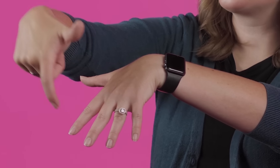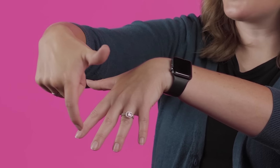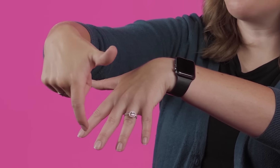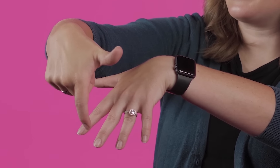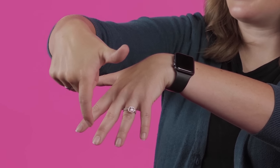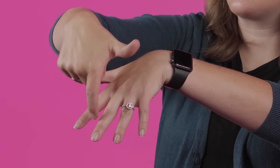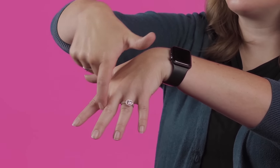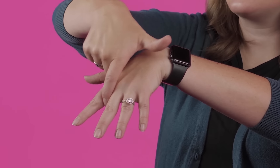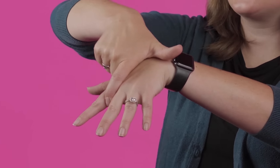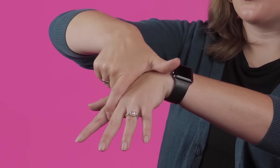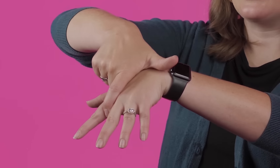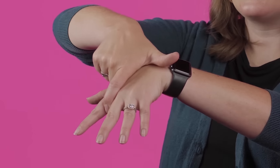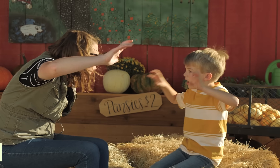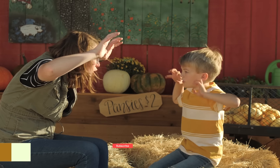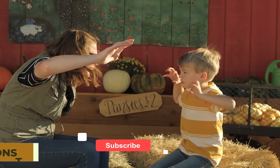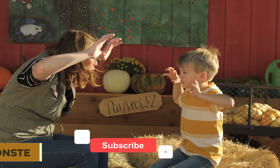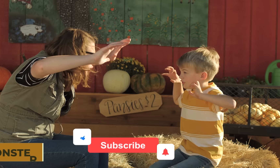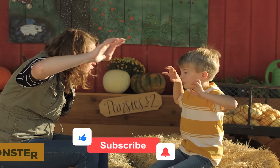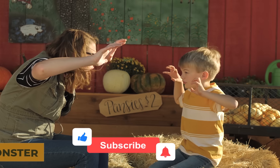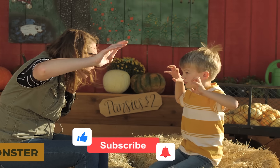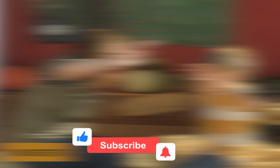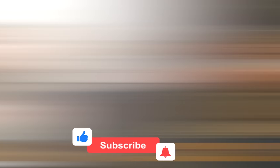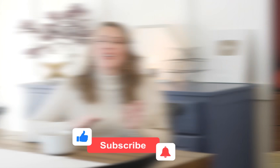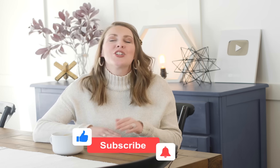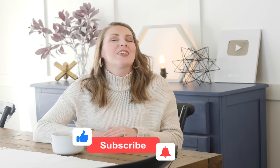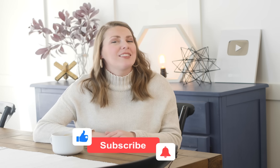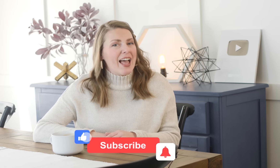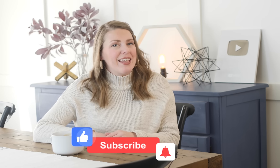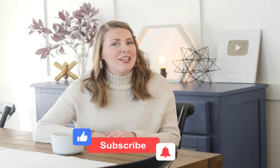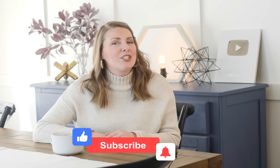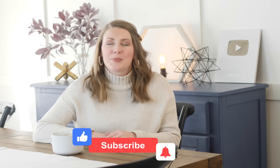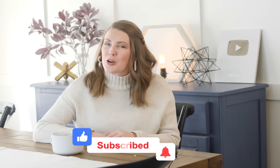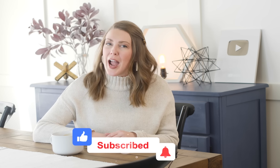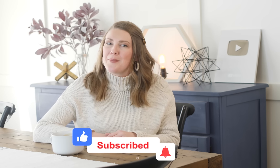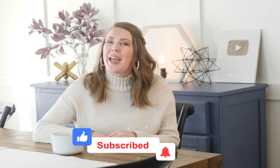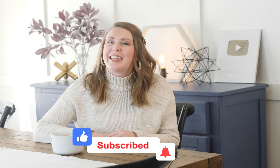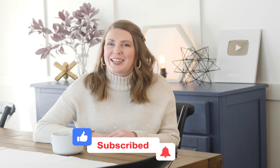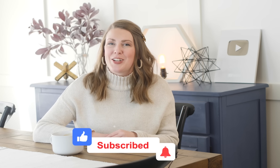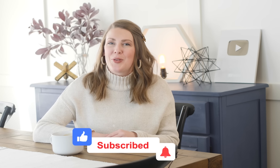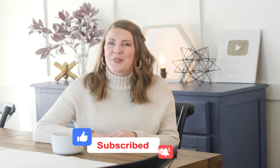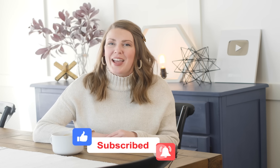Language, so if that sounds like something you love then be sure to like, subscribe, and get notified.